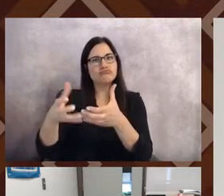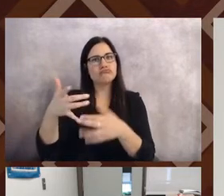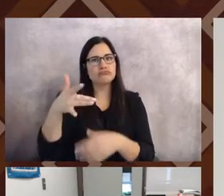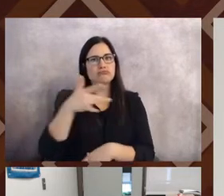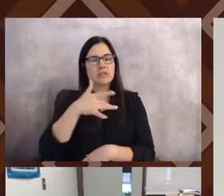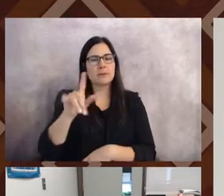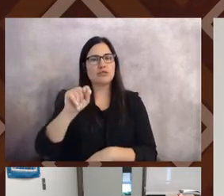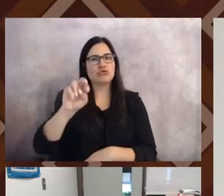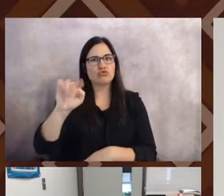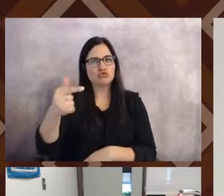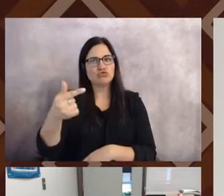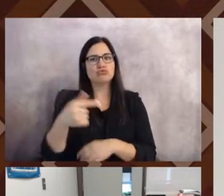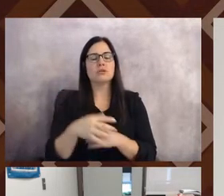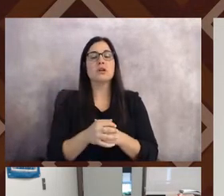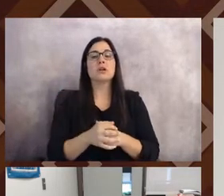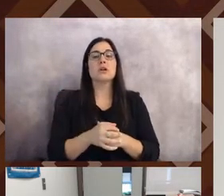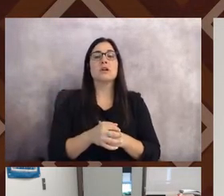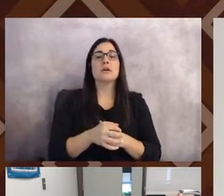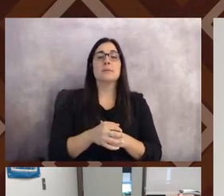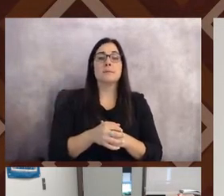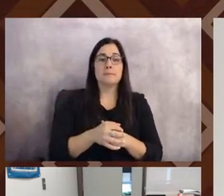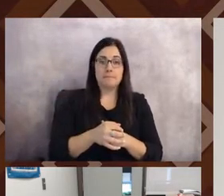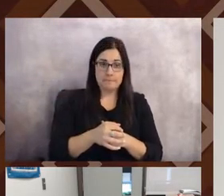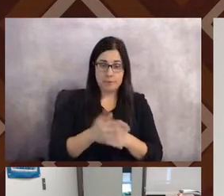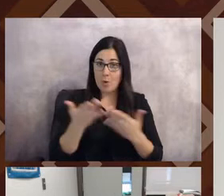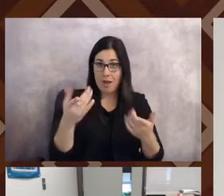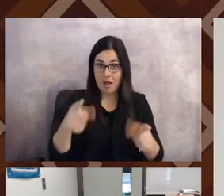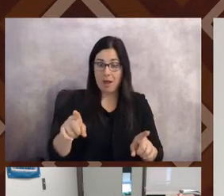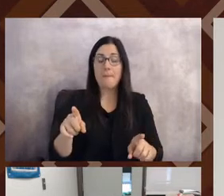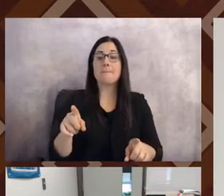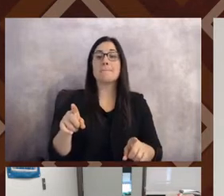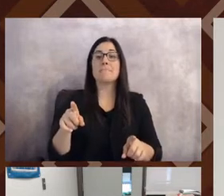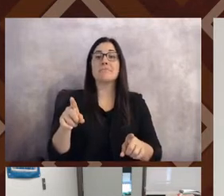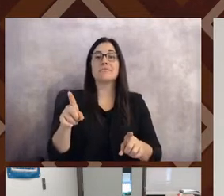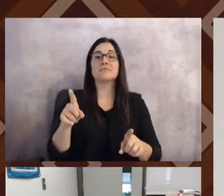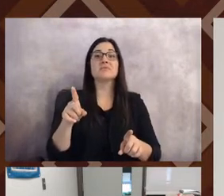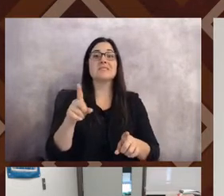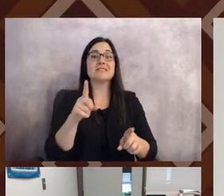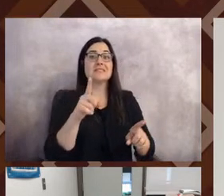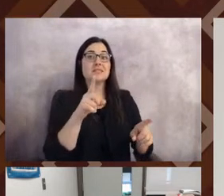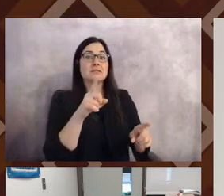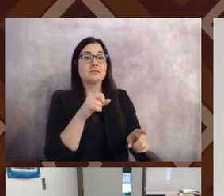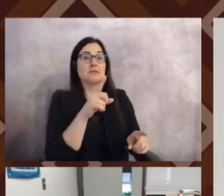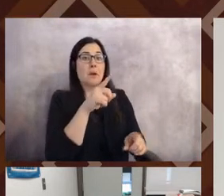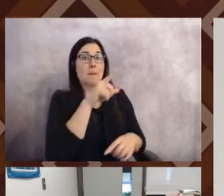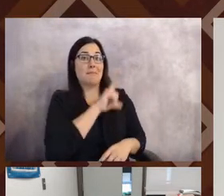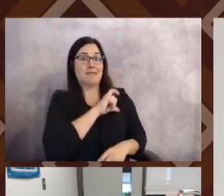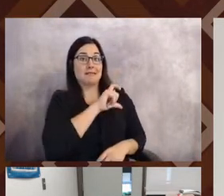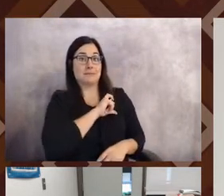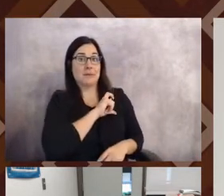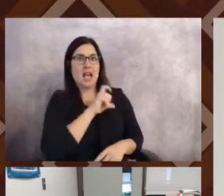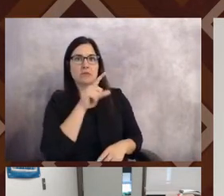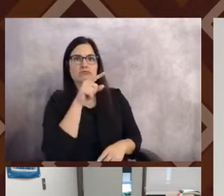and I guess what happened is that they, they caused the death of a policeman and a citizen,